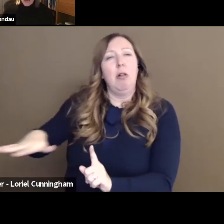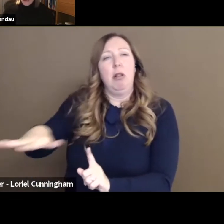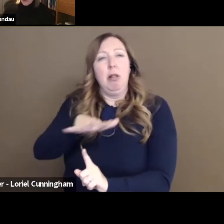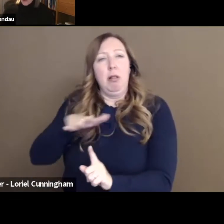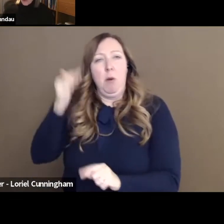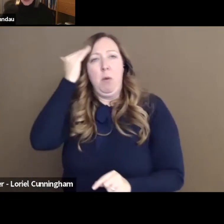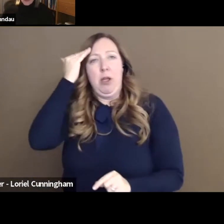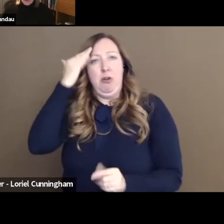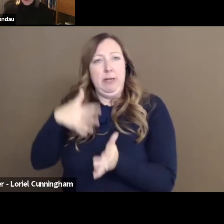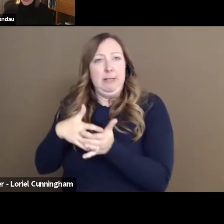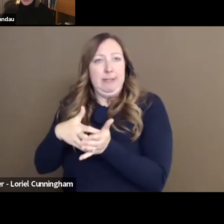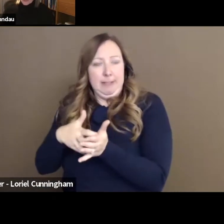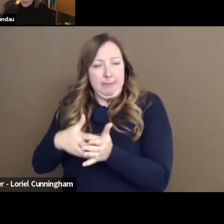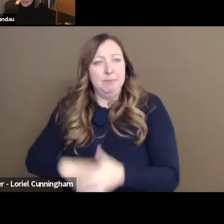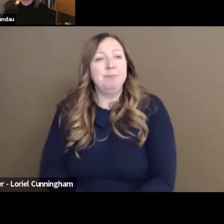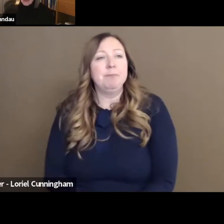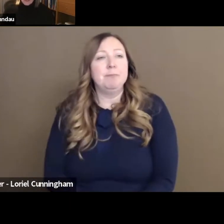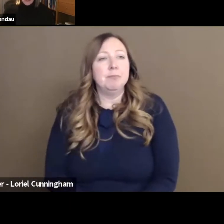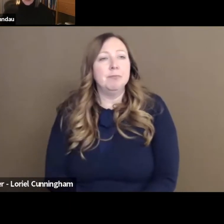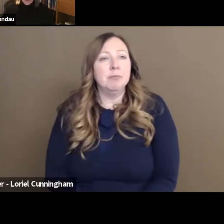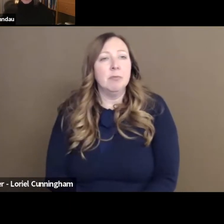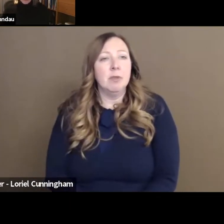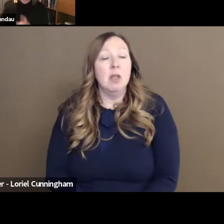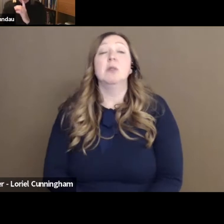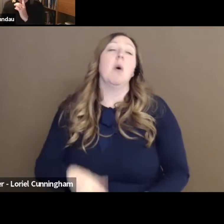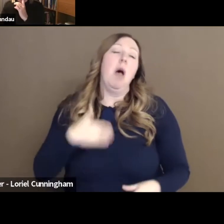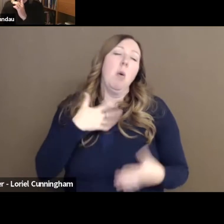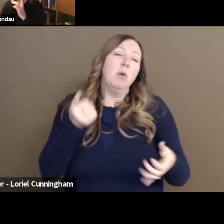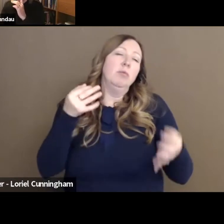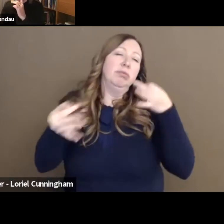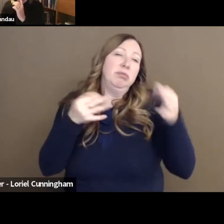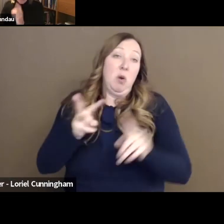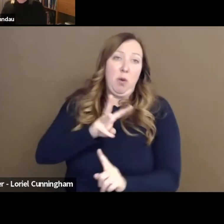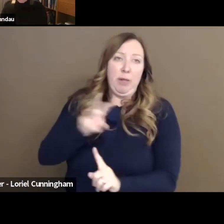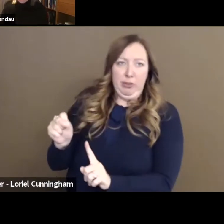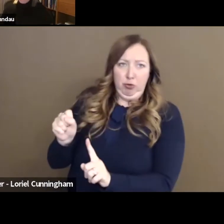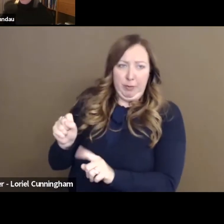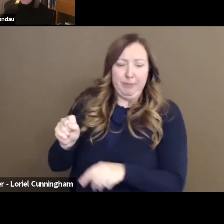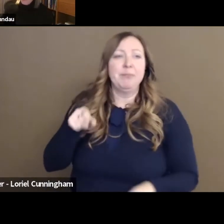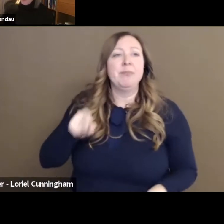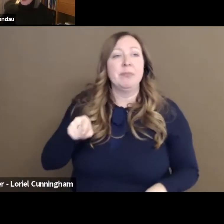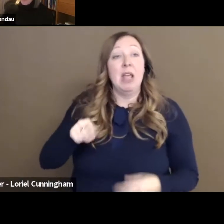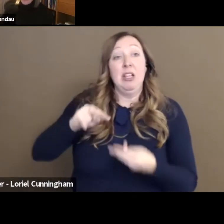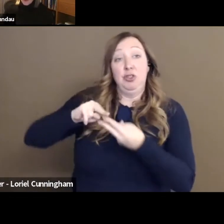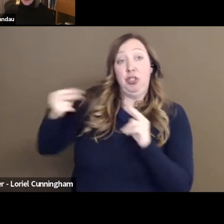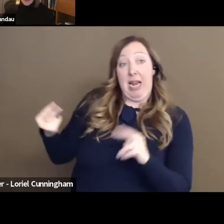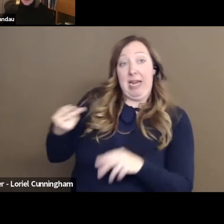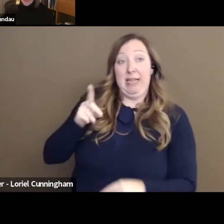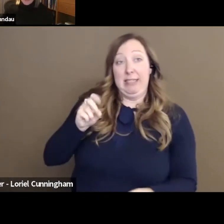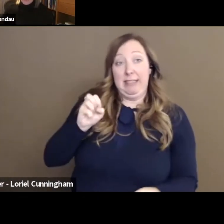so just to tell you a little bit about background for williams syndrome it's a genetic deficit you probably already